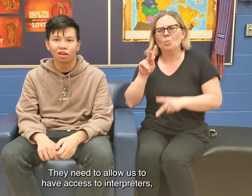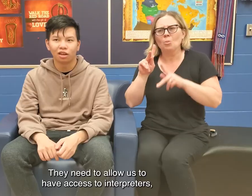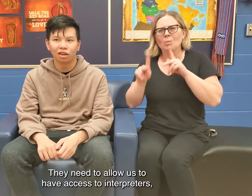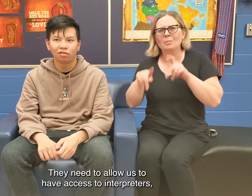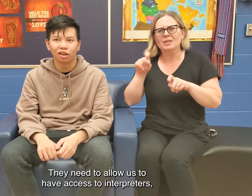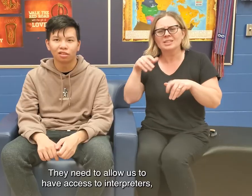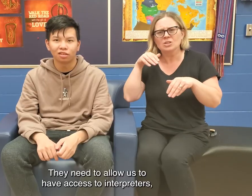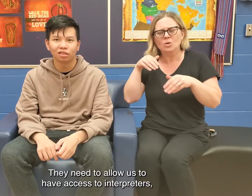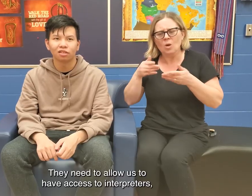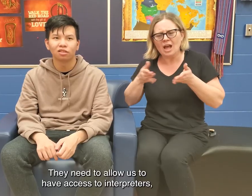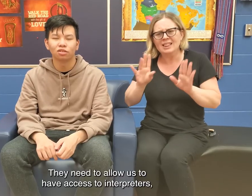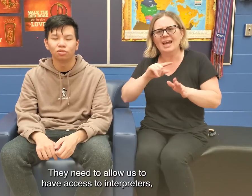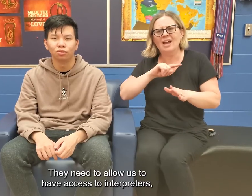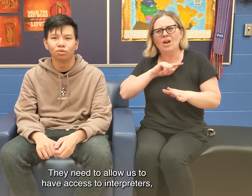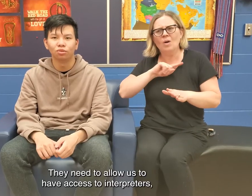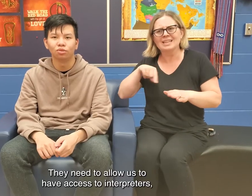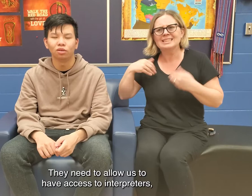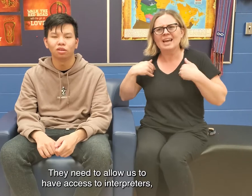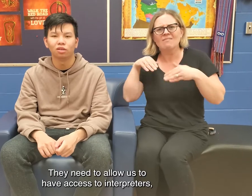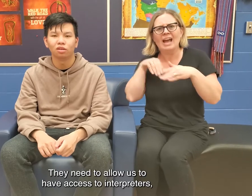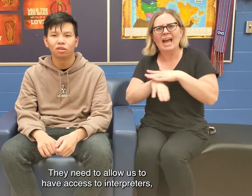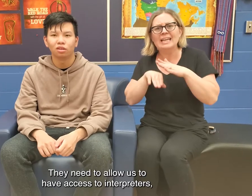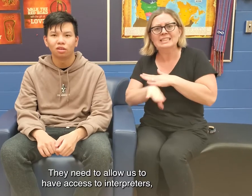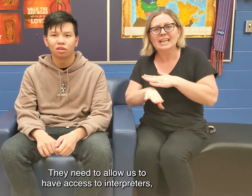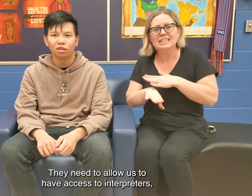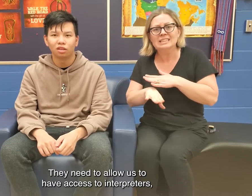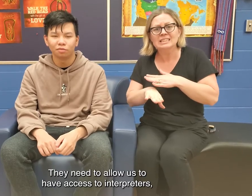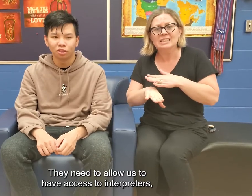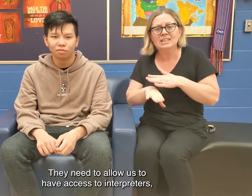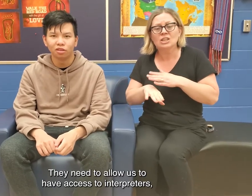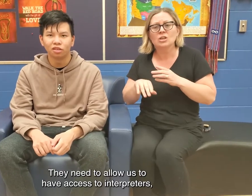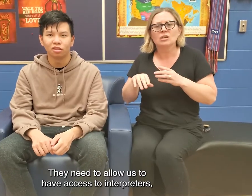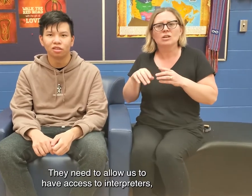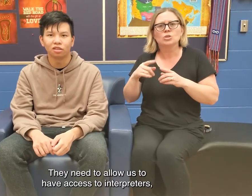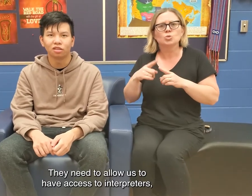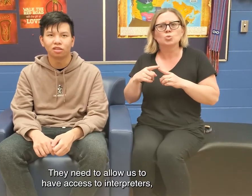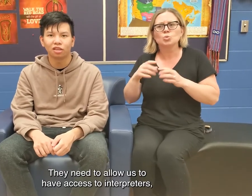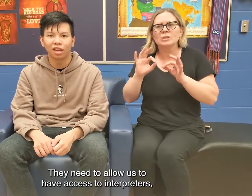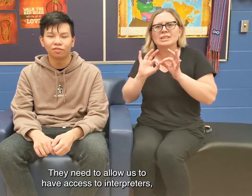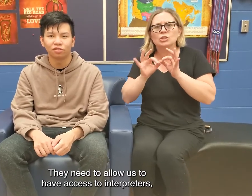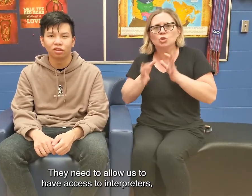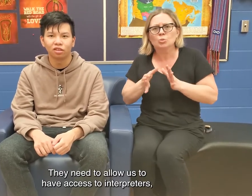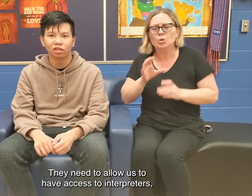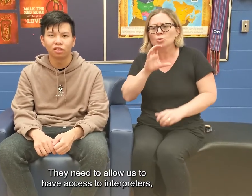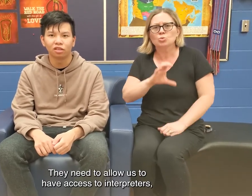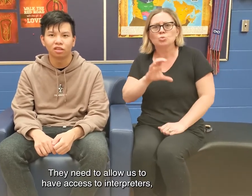They need to allow us to have access to interpreters,